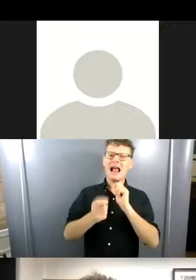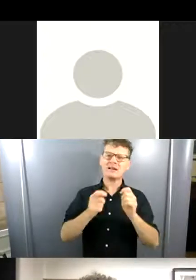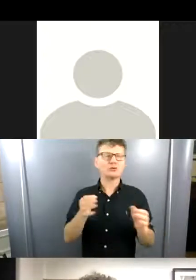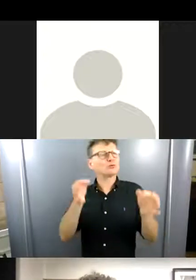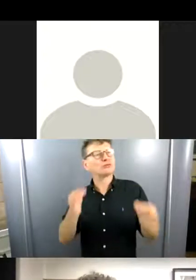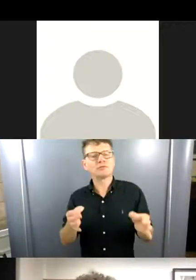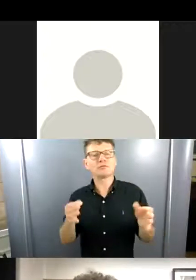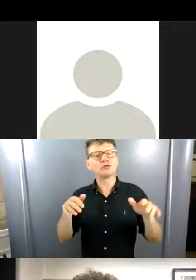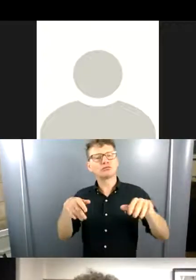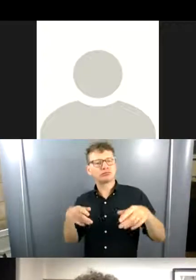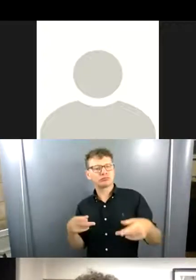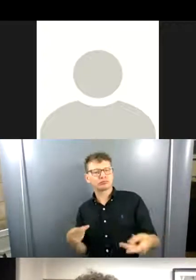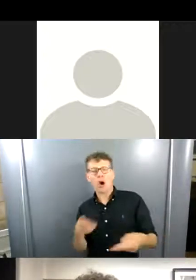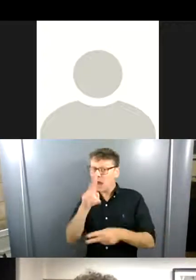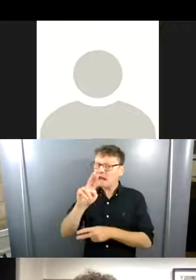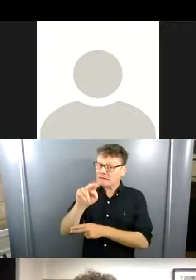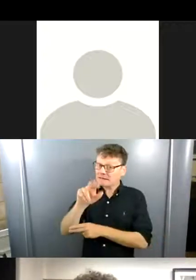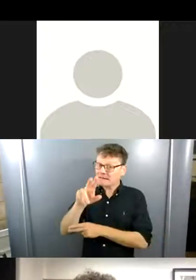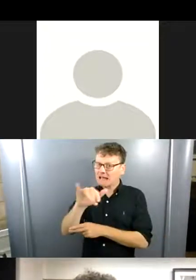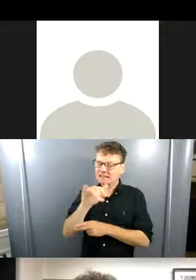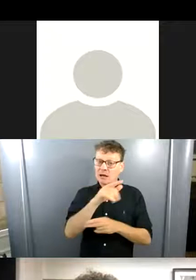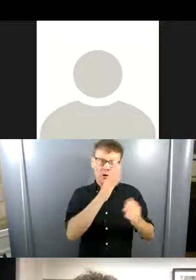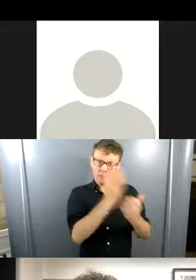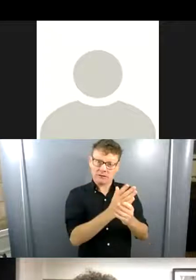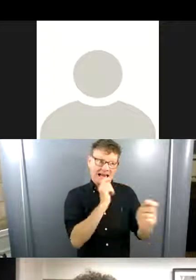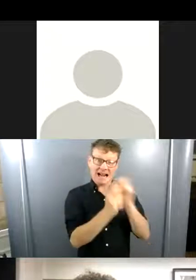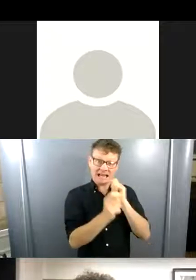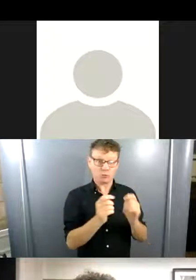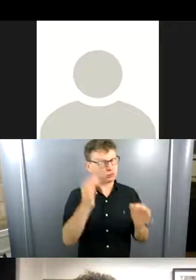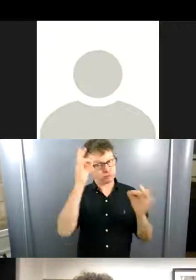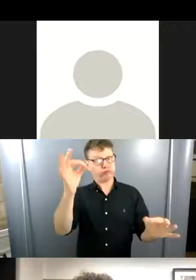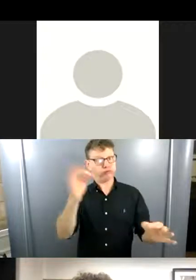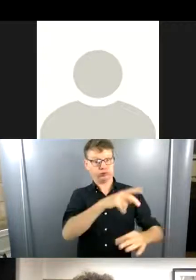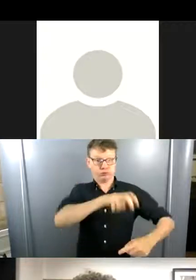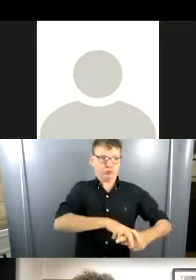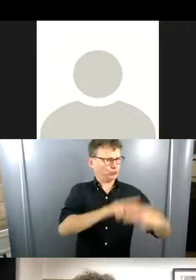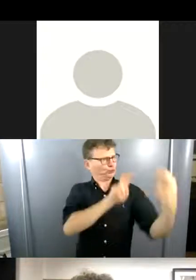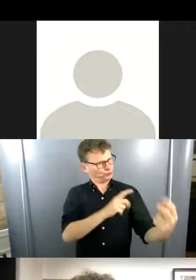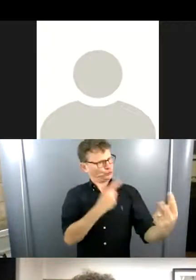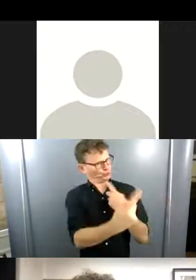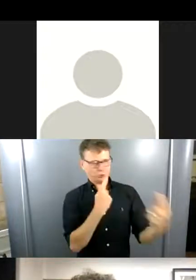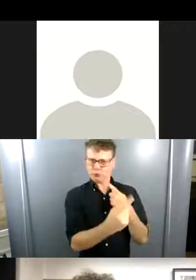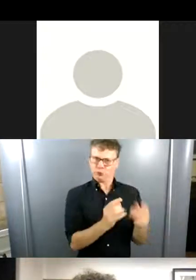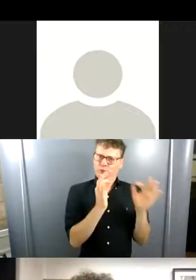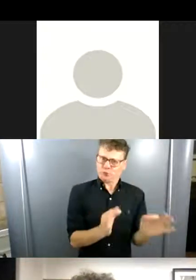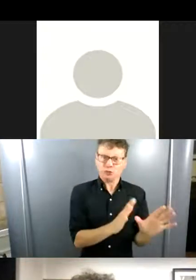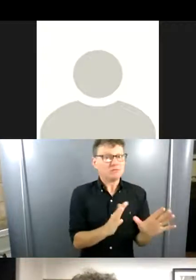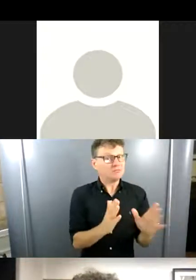whole interview thing quite seriously so it wasn't a relaxed conversation she asked Janet one question then she asked her another question that's how the interview proceeded